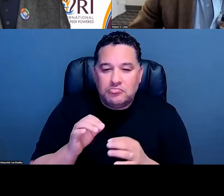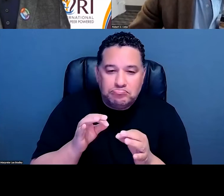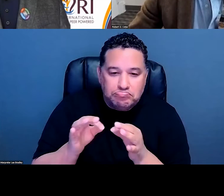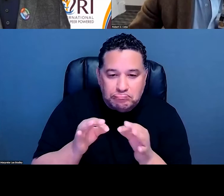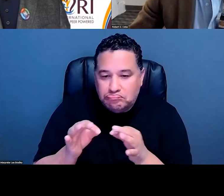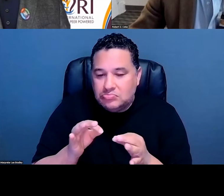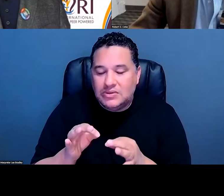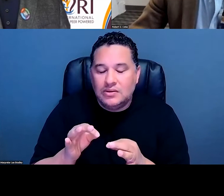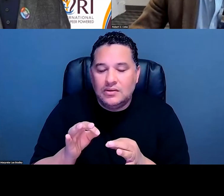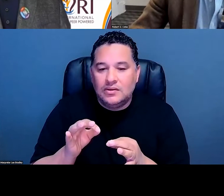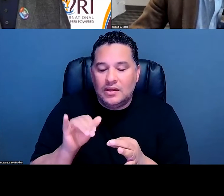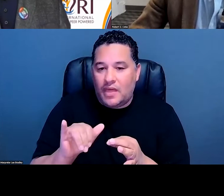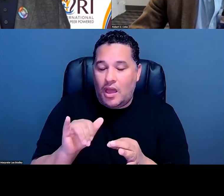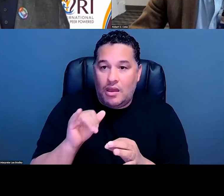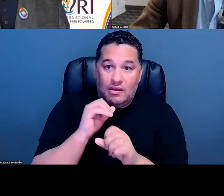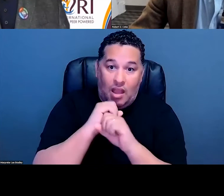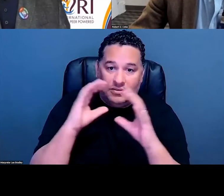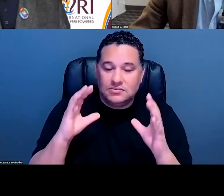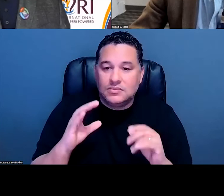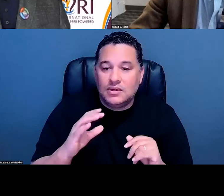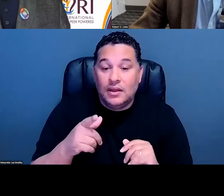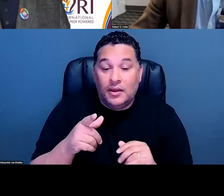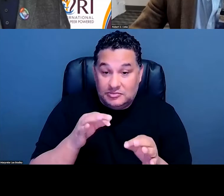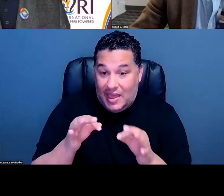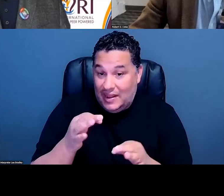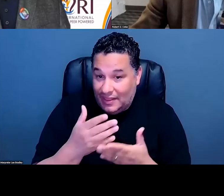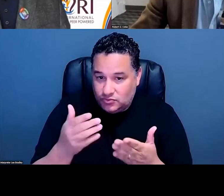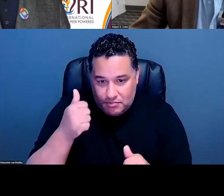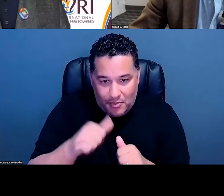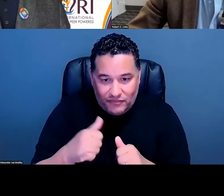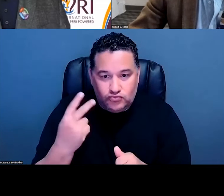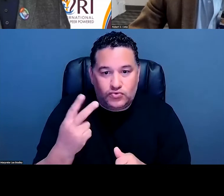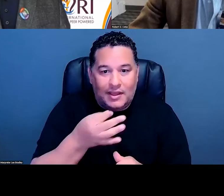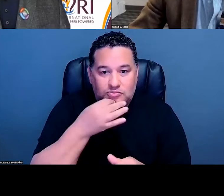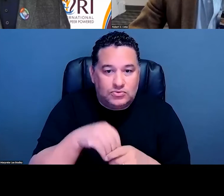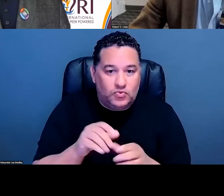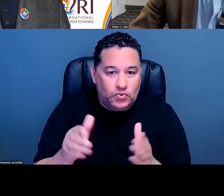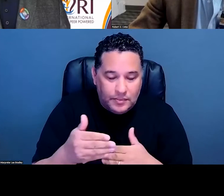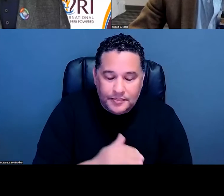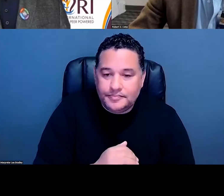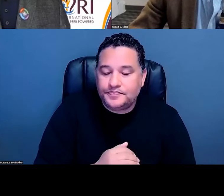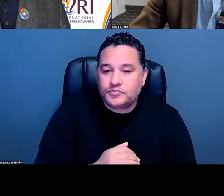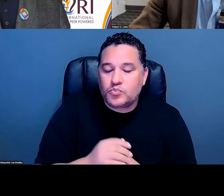PROVIDE JEN FRAMING AROUND THE IDEA . -- GENTLE FRAMING AROUND THE IDEA. KEEP IN MIND EXPLAIN